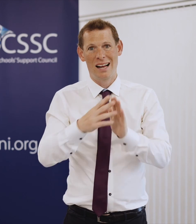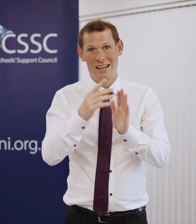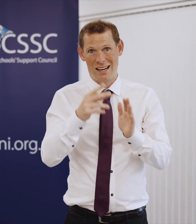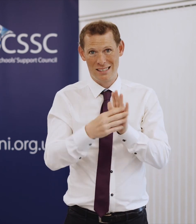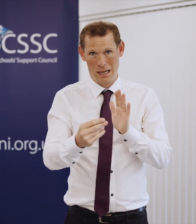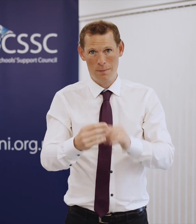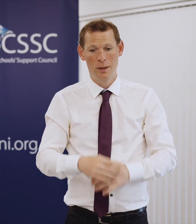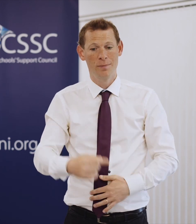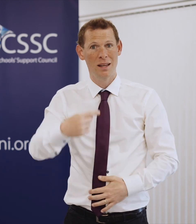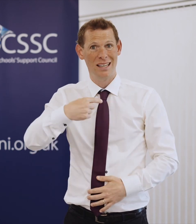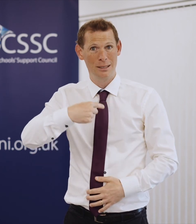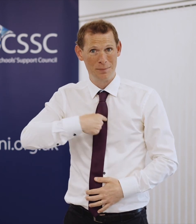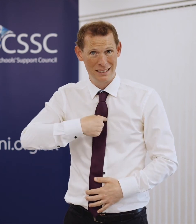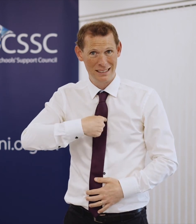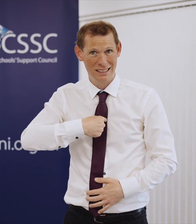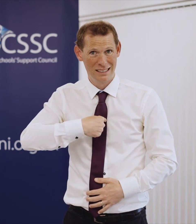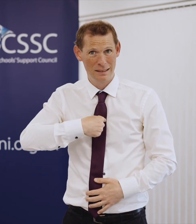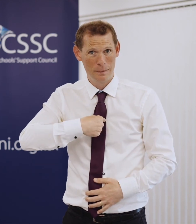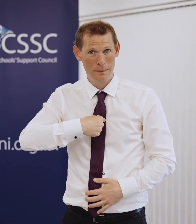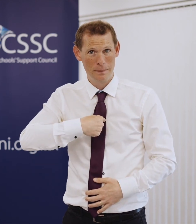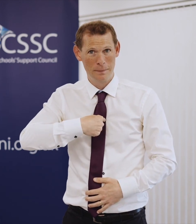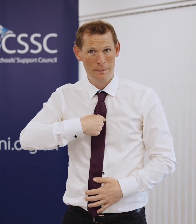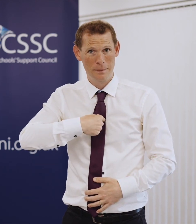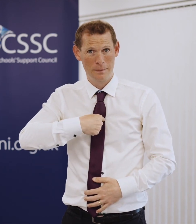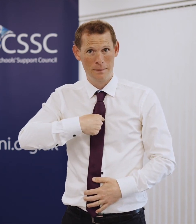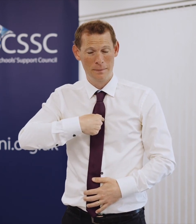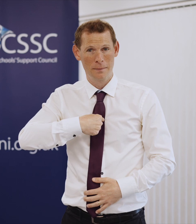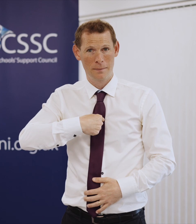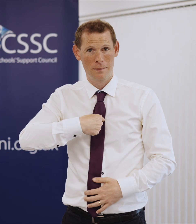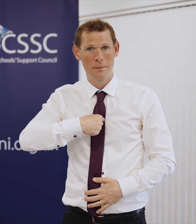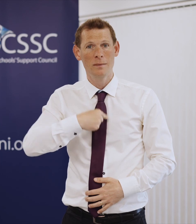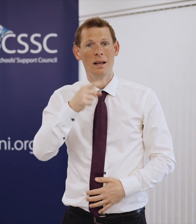referencing and pointing. So if you're talking about yourself you're going to be pointing to me